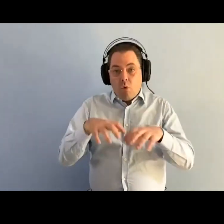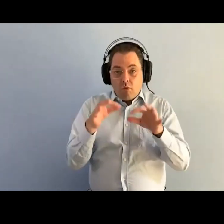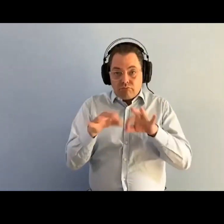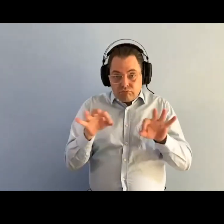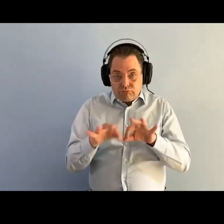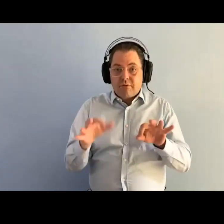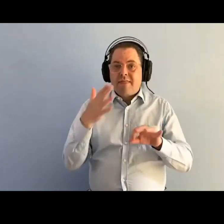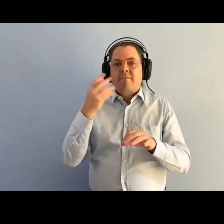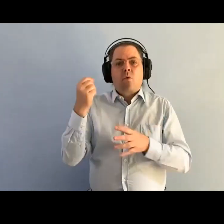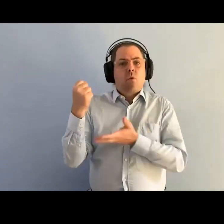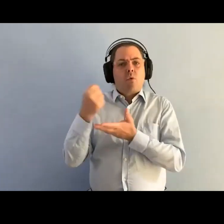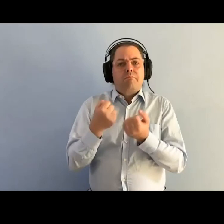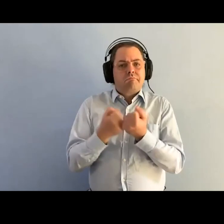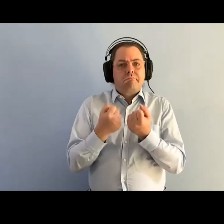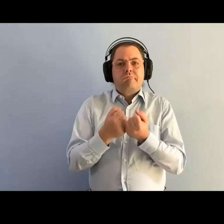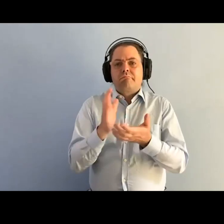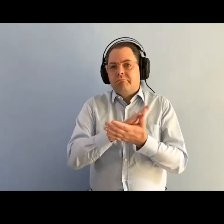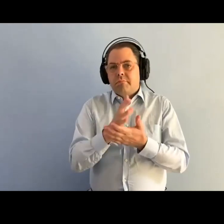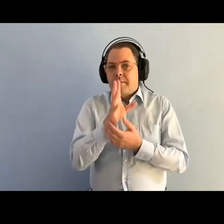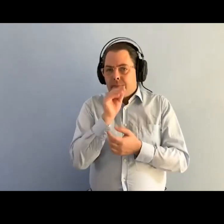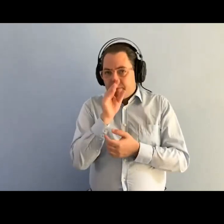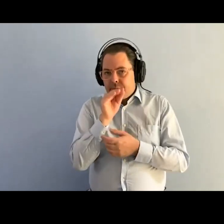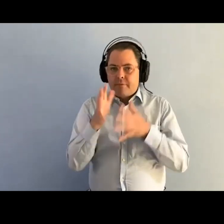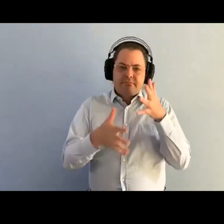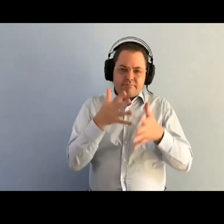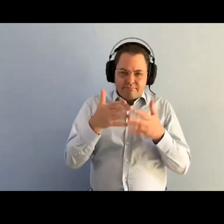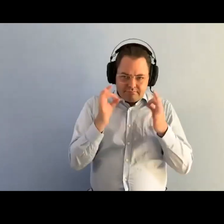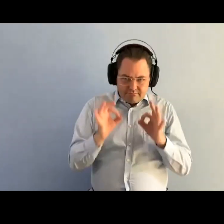all the speakers for your time. The captioners